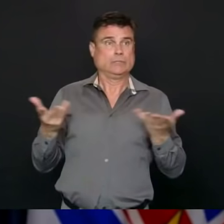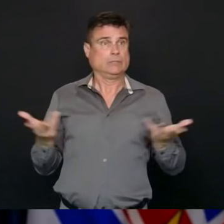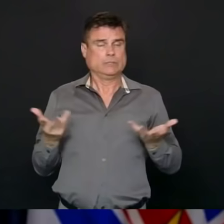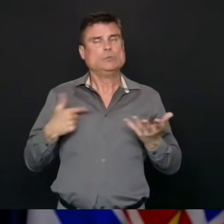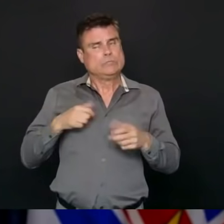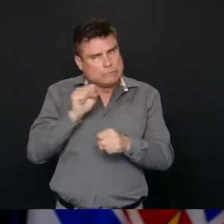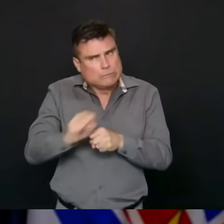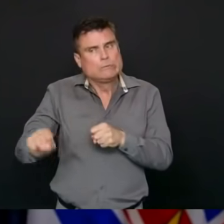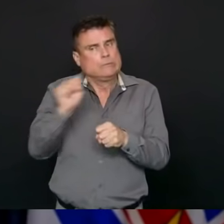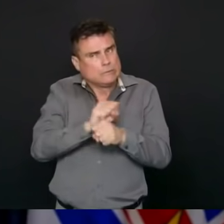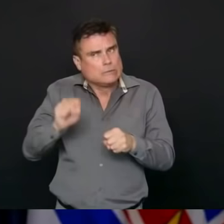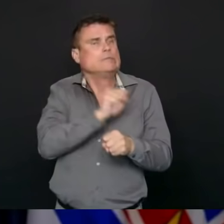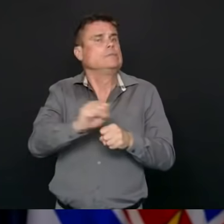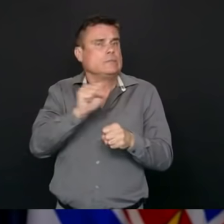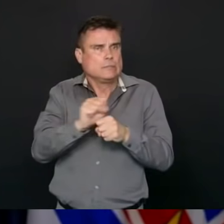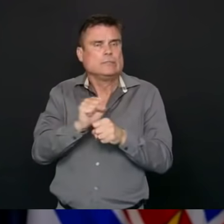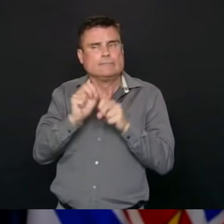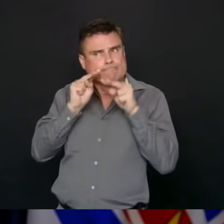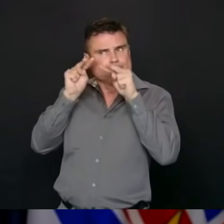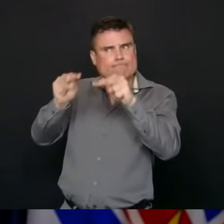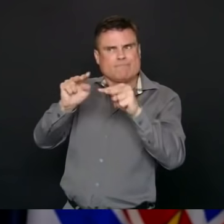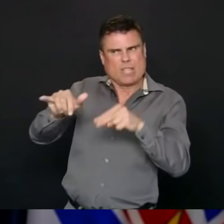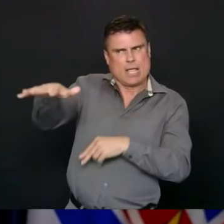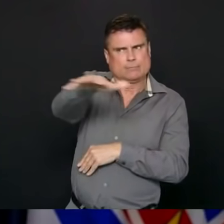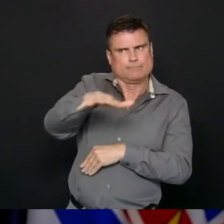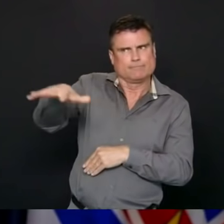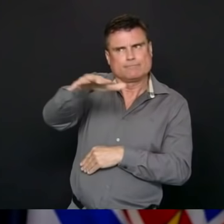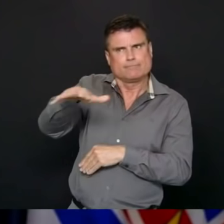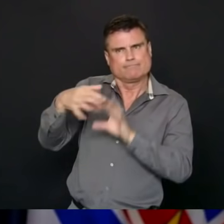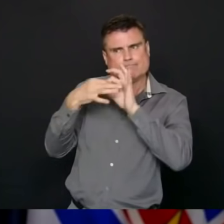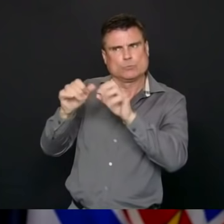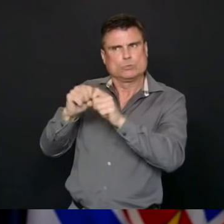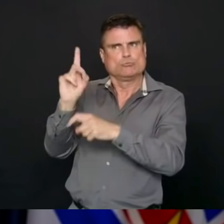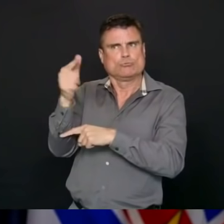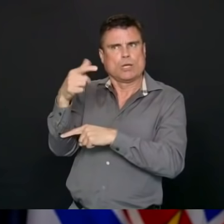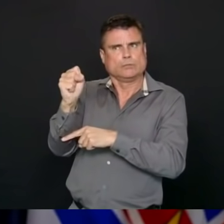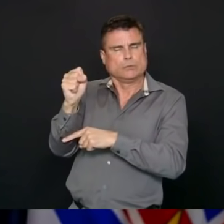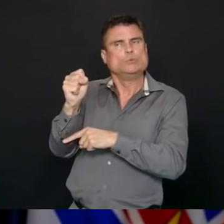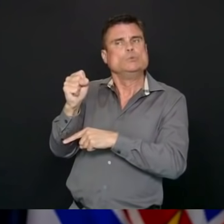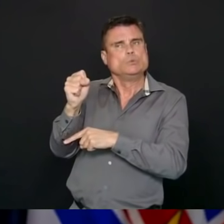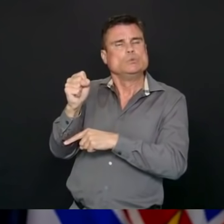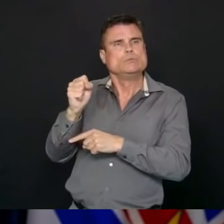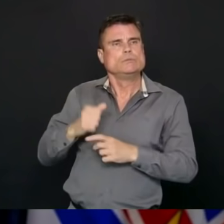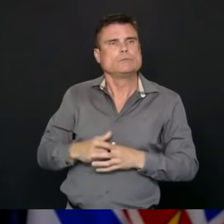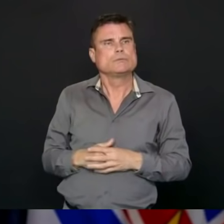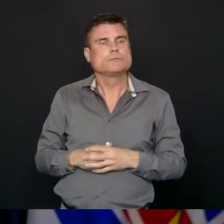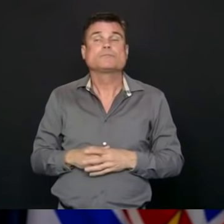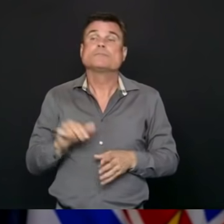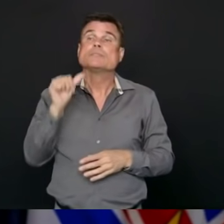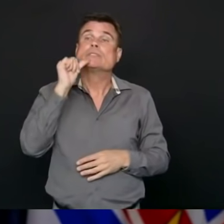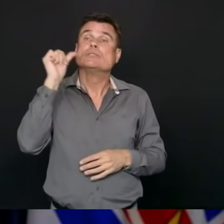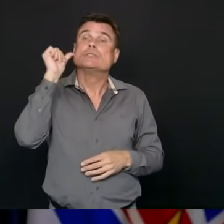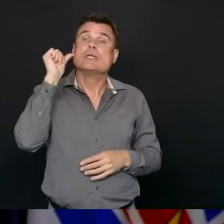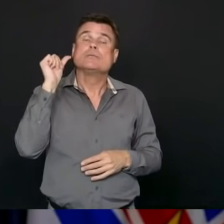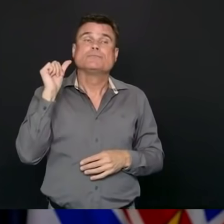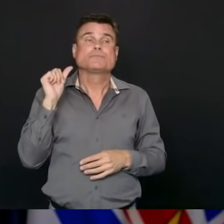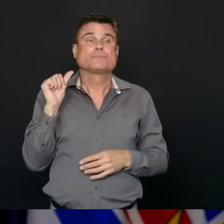, led by the Minister of mental health and addictions duty D'Arcy. Yesterday we had a presentation